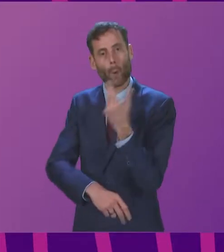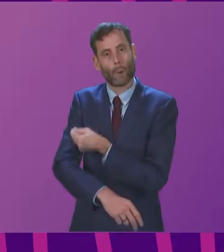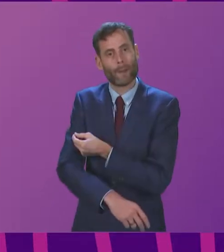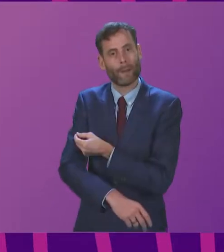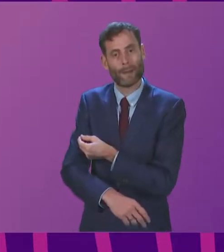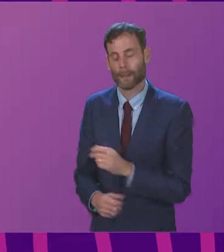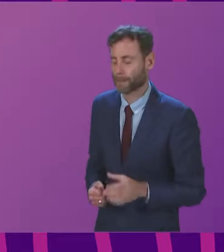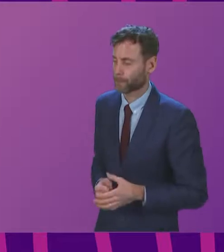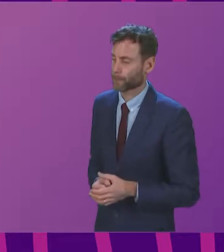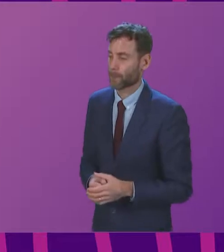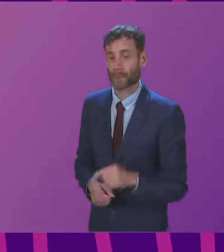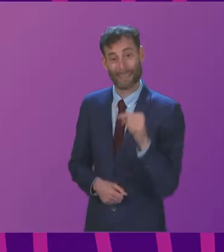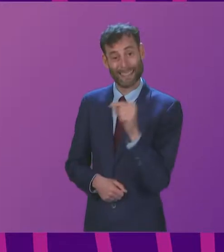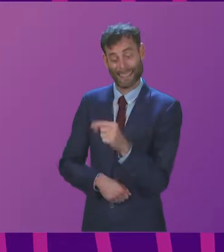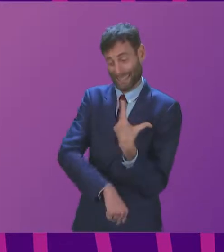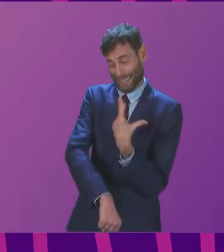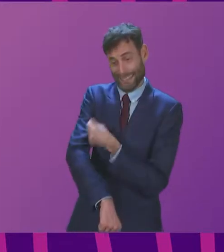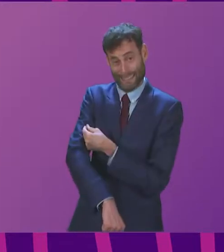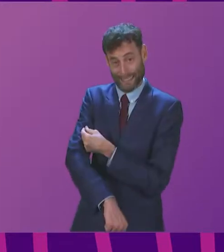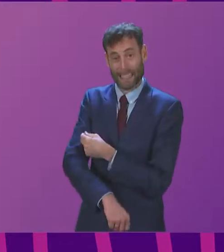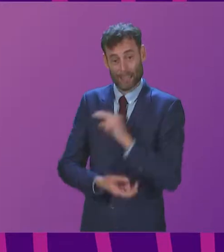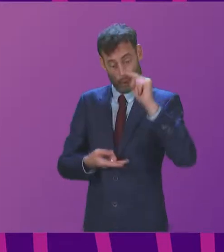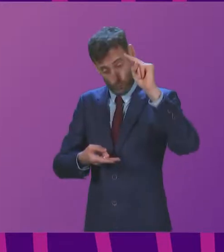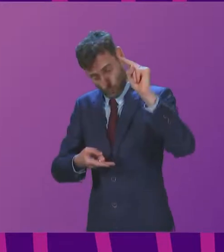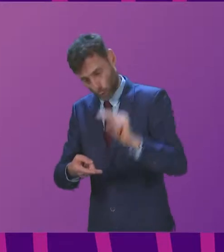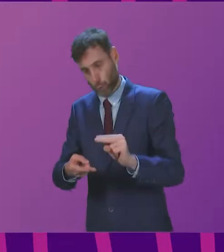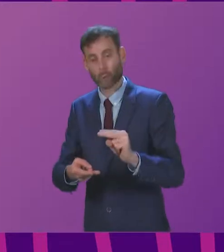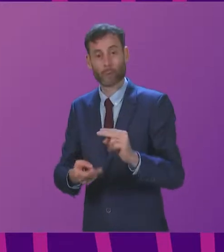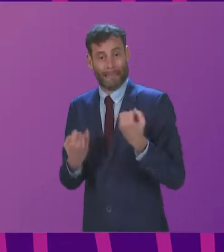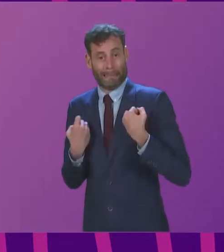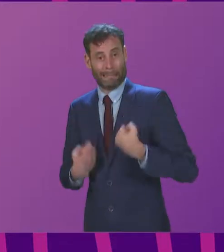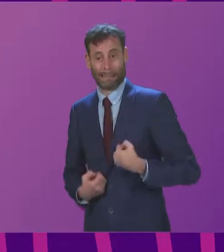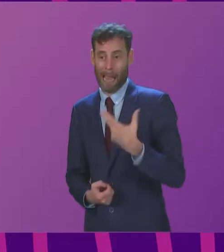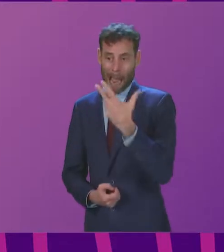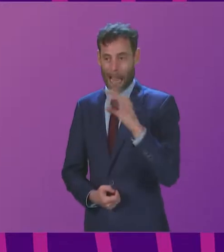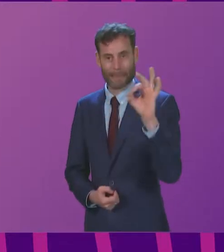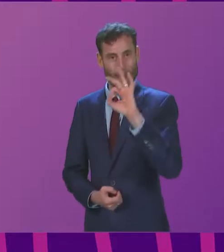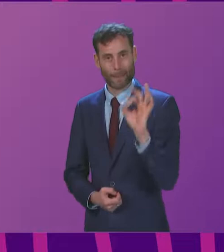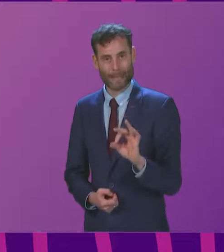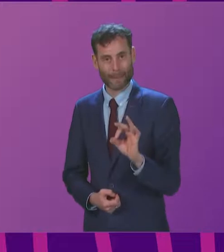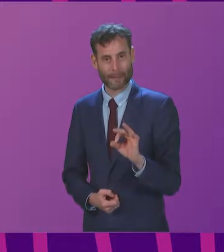infection by more than 80 per cent. I stress that the booster is not just a small top up: